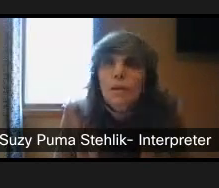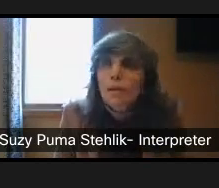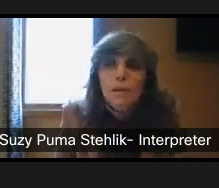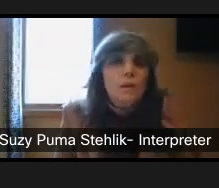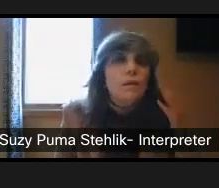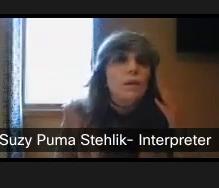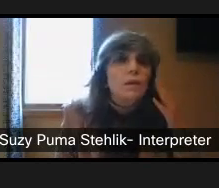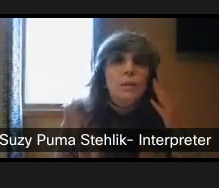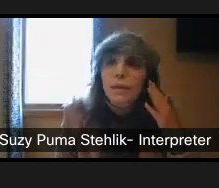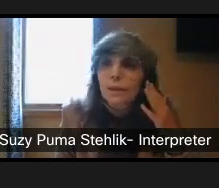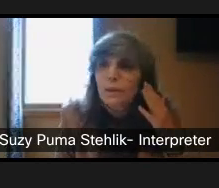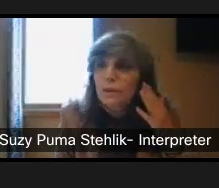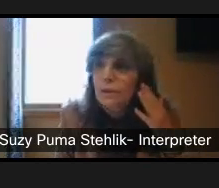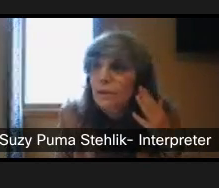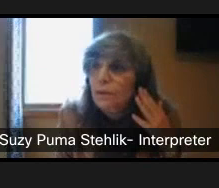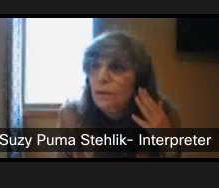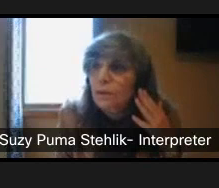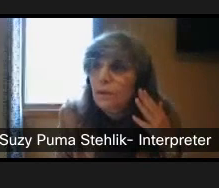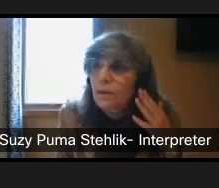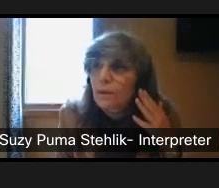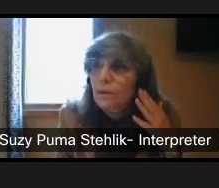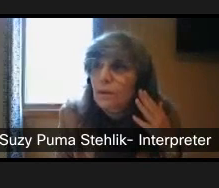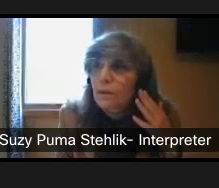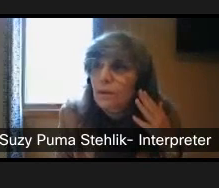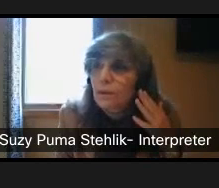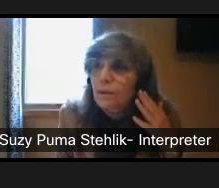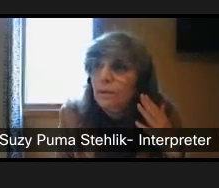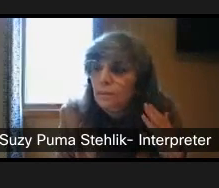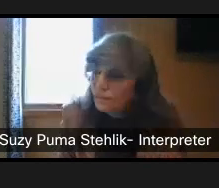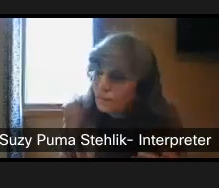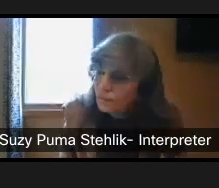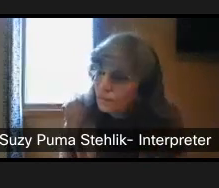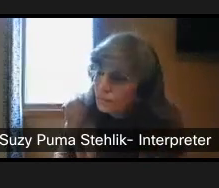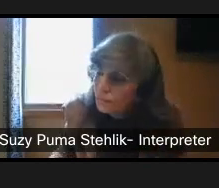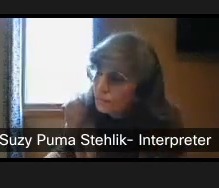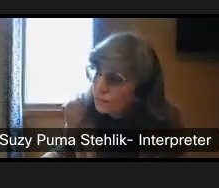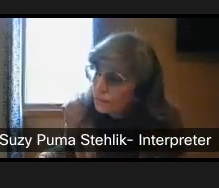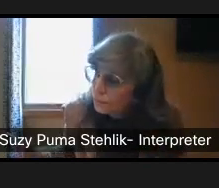Taking a board acknowledge the firewalls for the city view to complete.